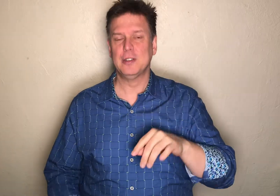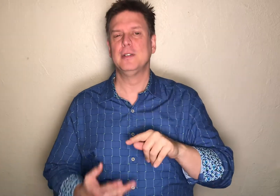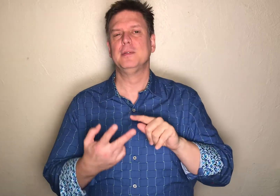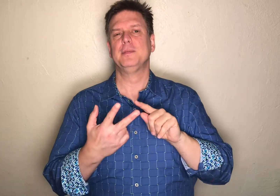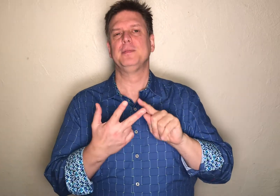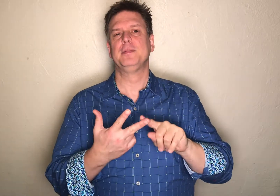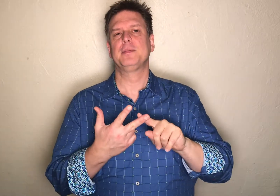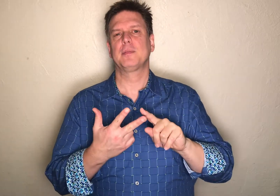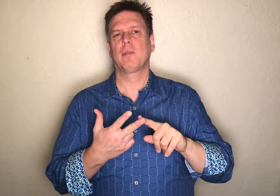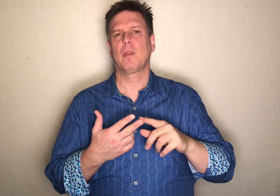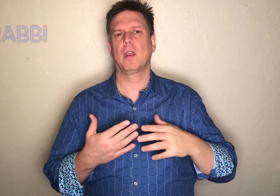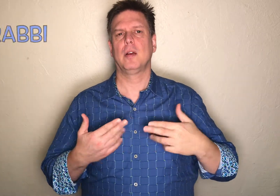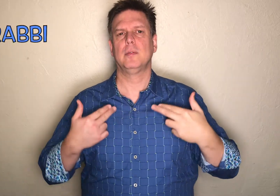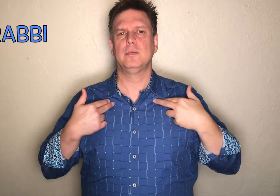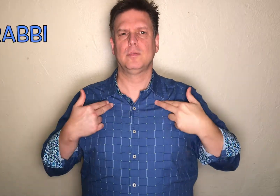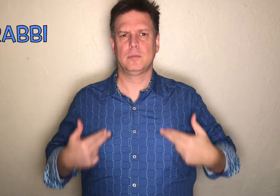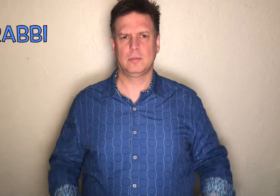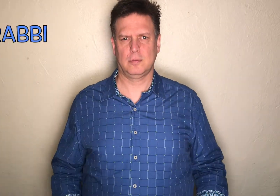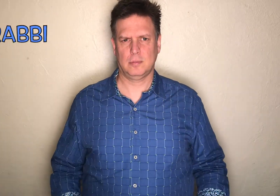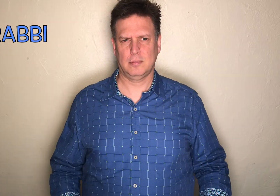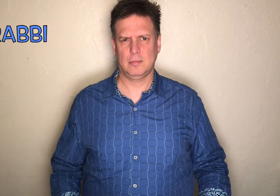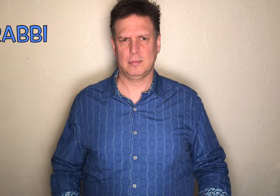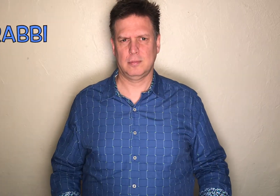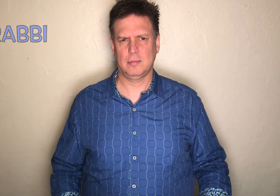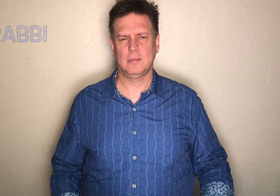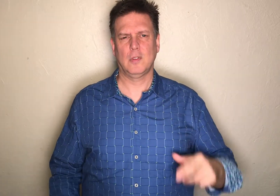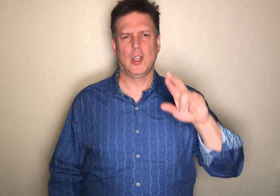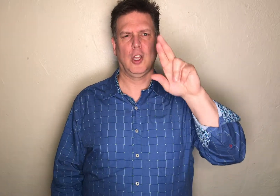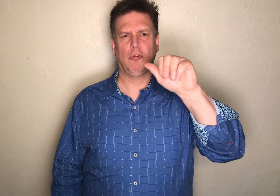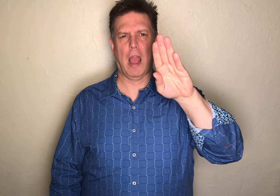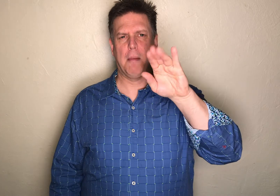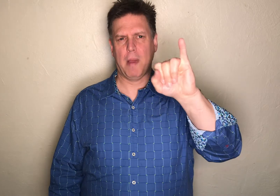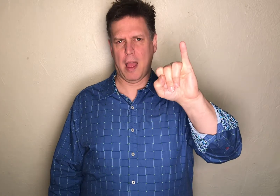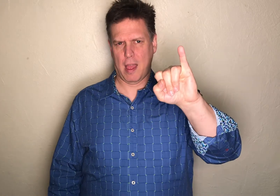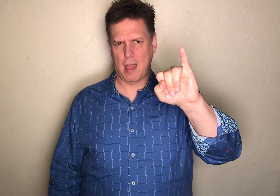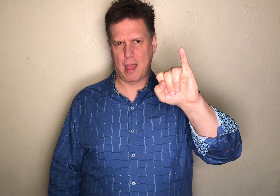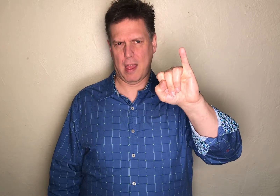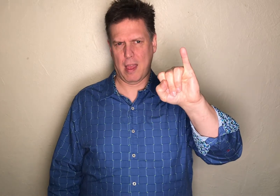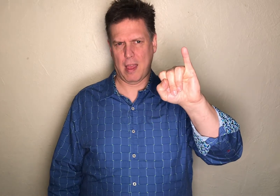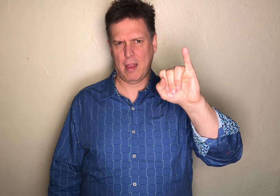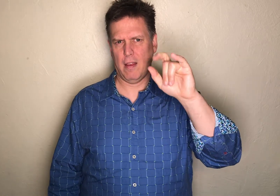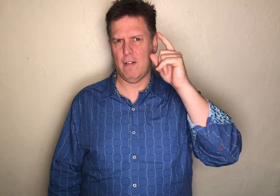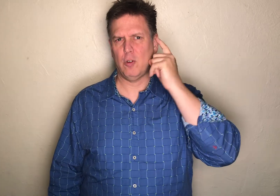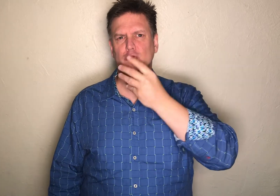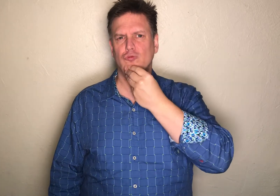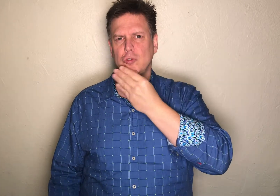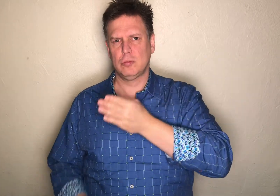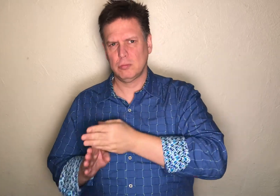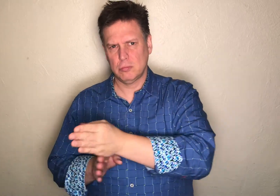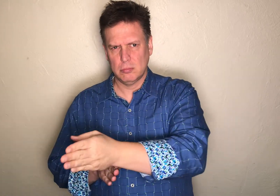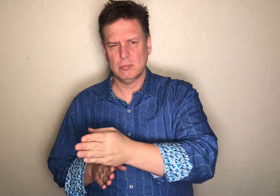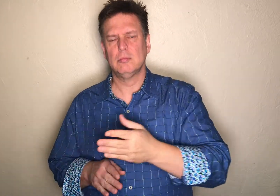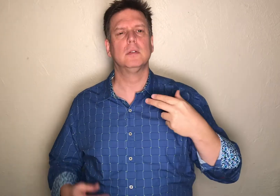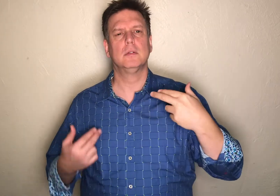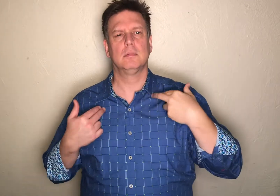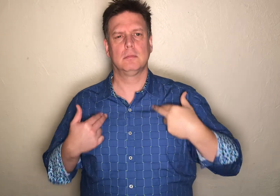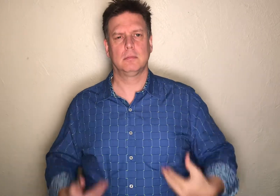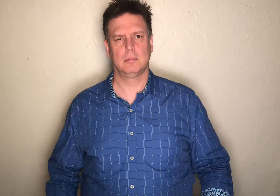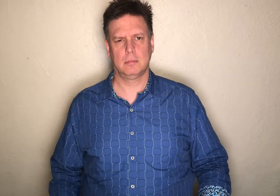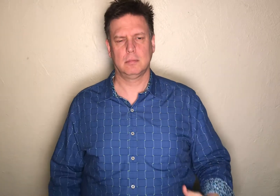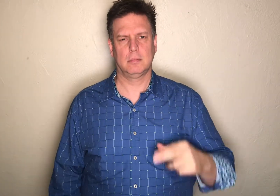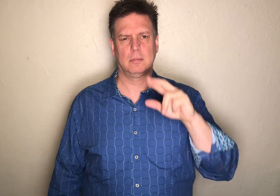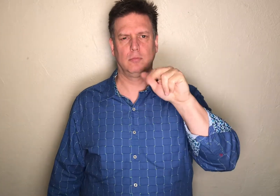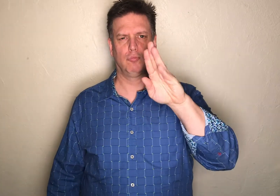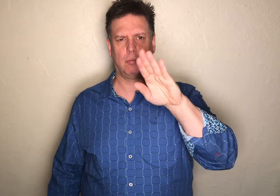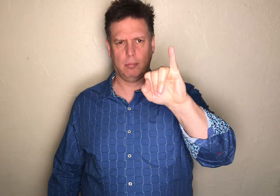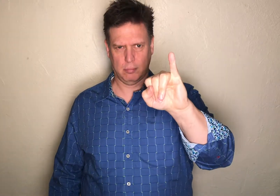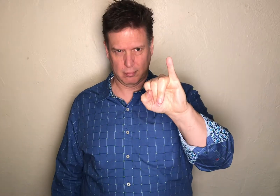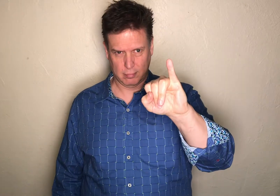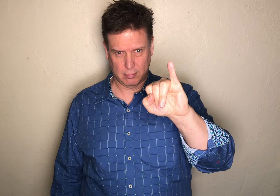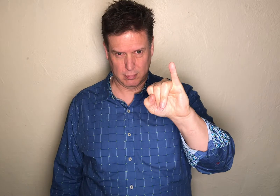pastor and rabbi for the Jewish faith